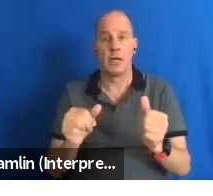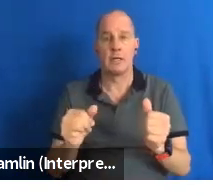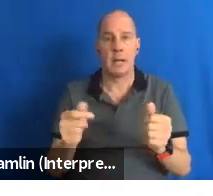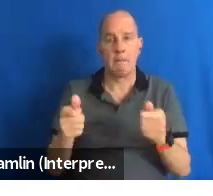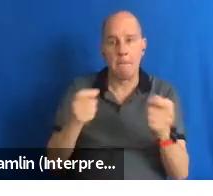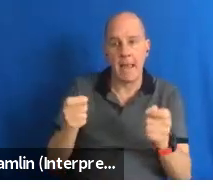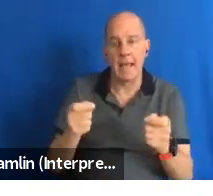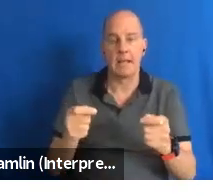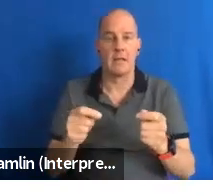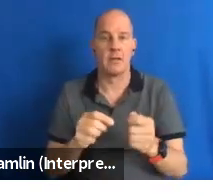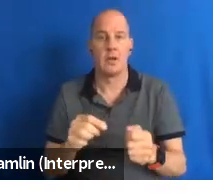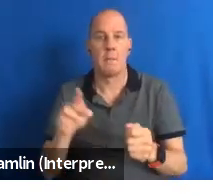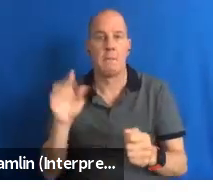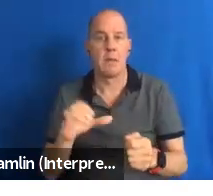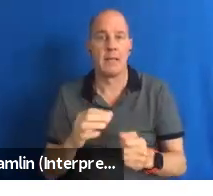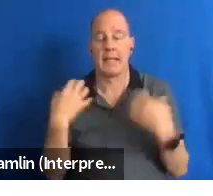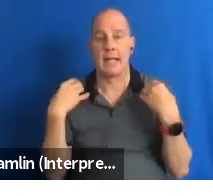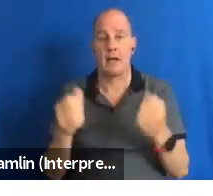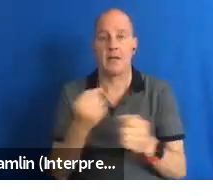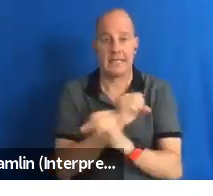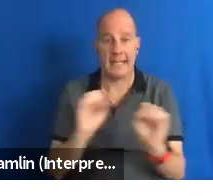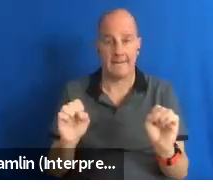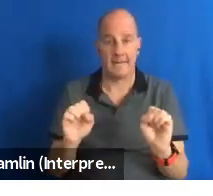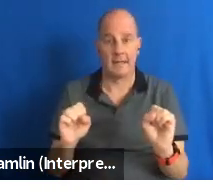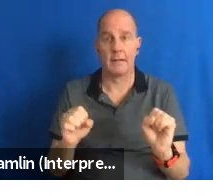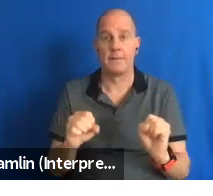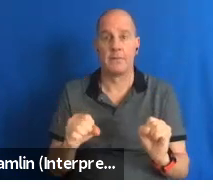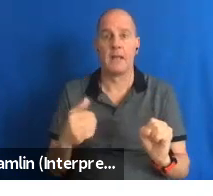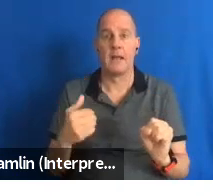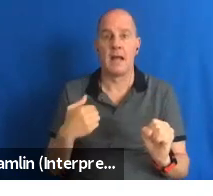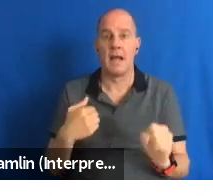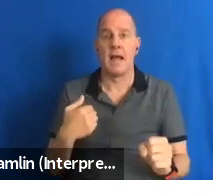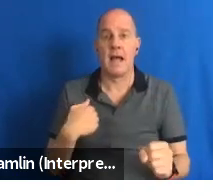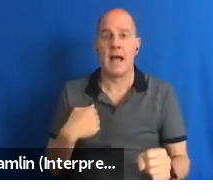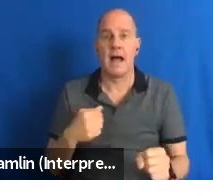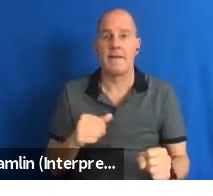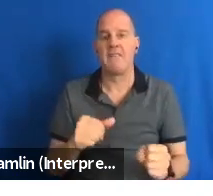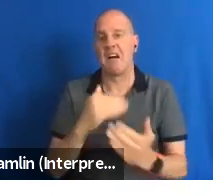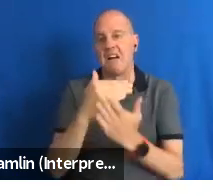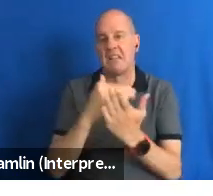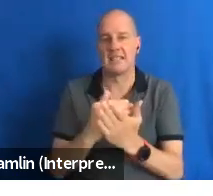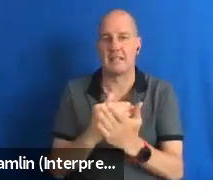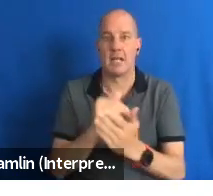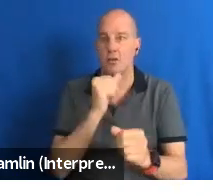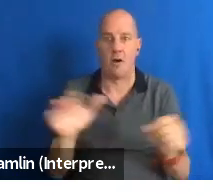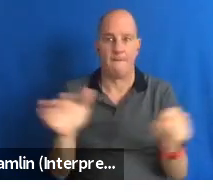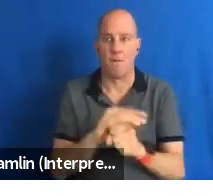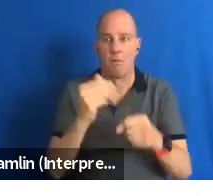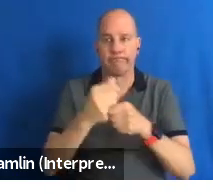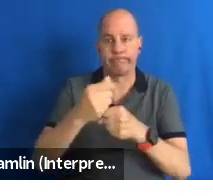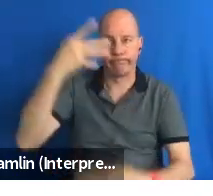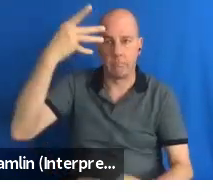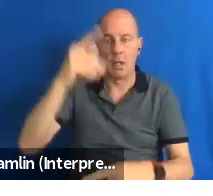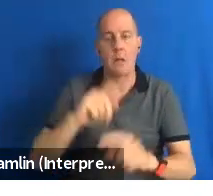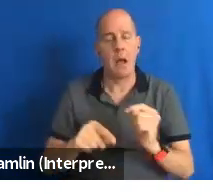health and safety, there is a non exhaustive list that kind of covers what public assistance